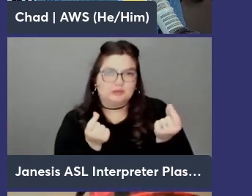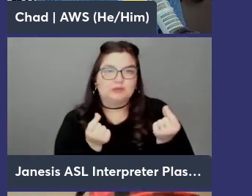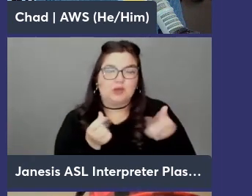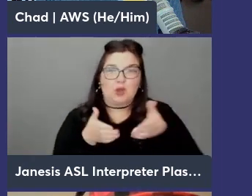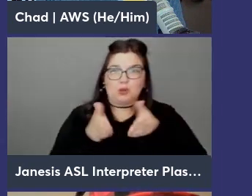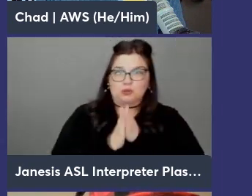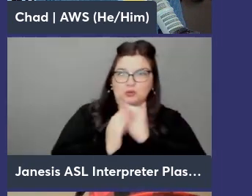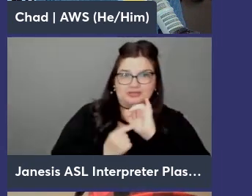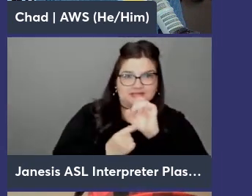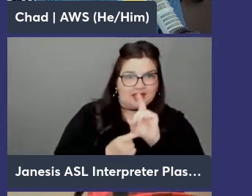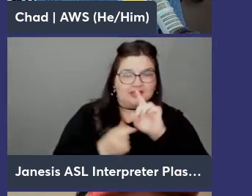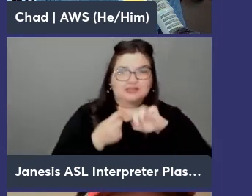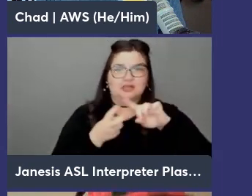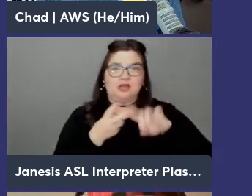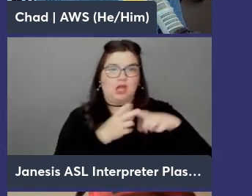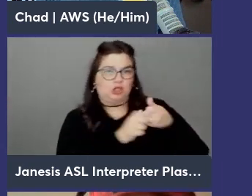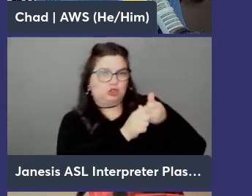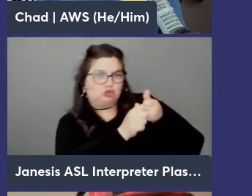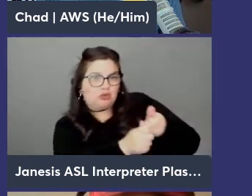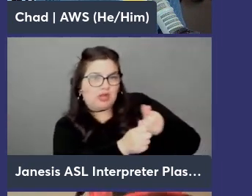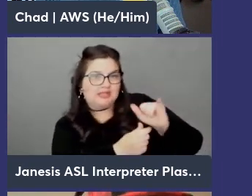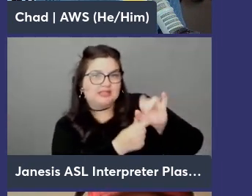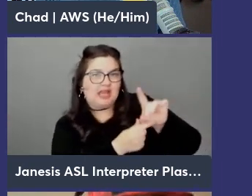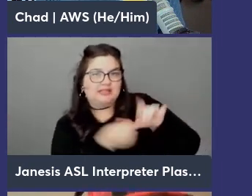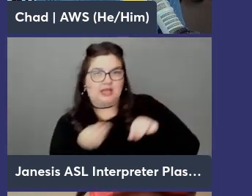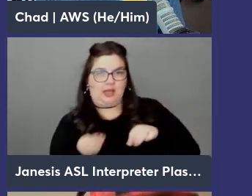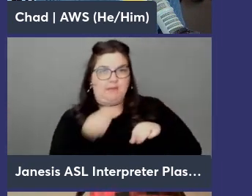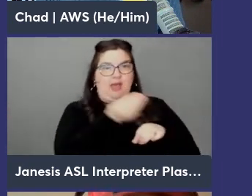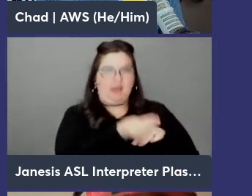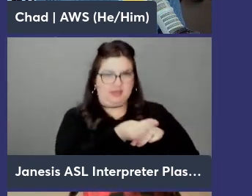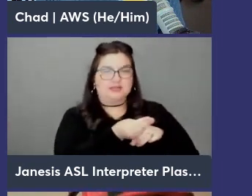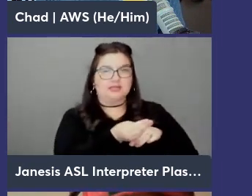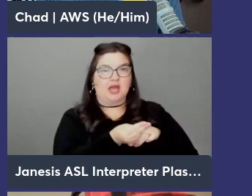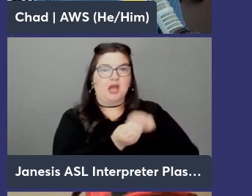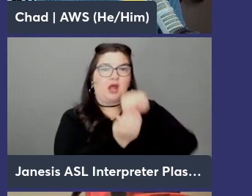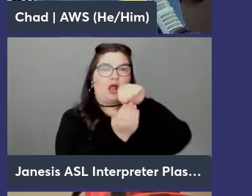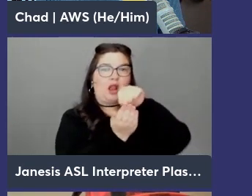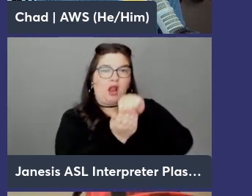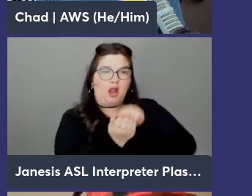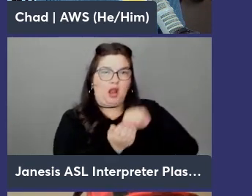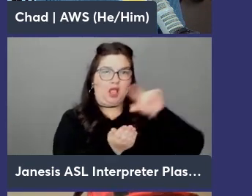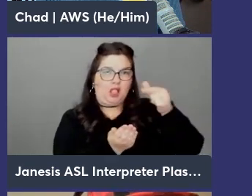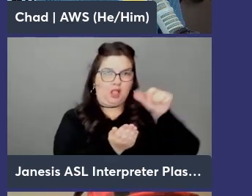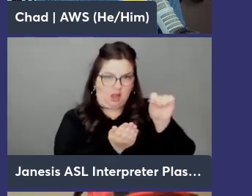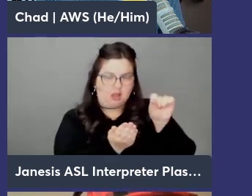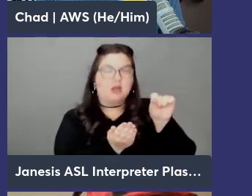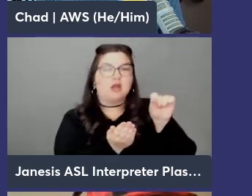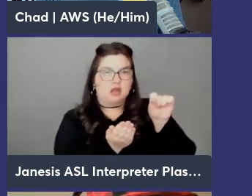or trace ID, and just pass it along, write in the logs, and you have some unique identifier